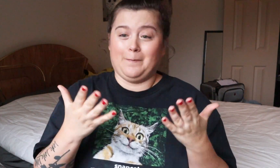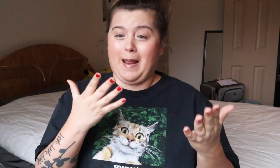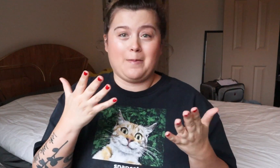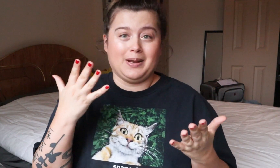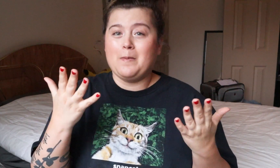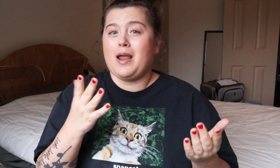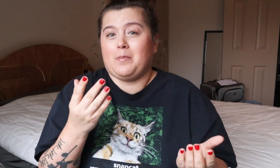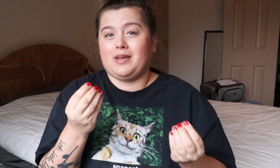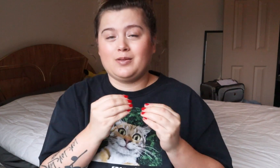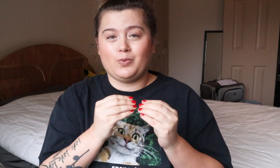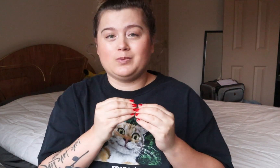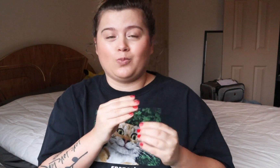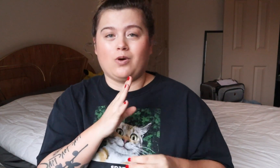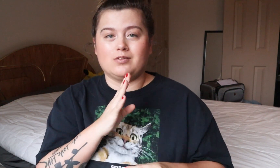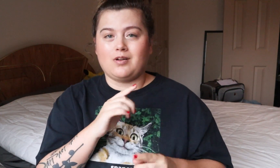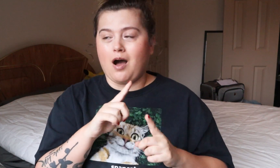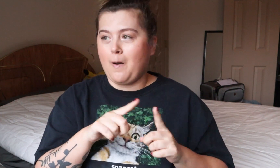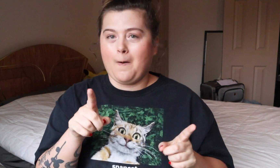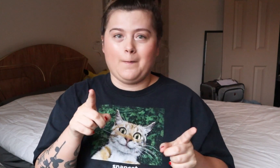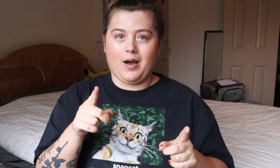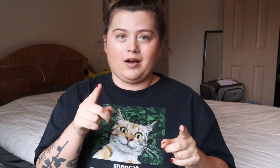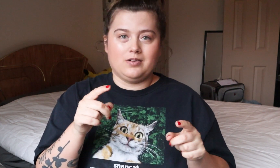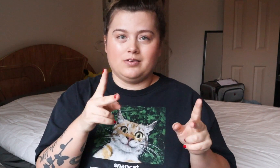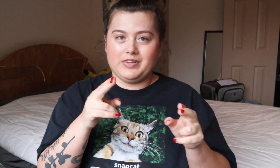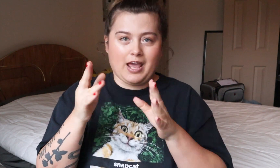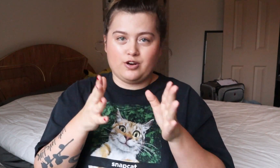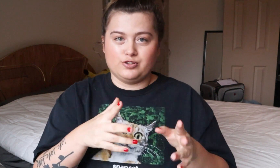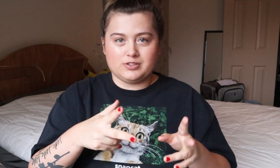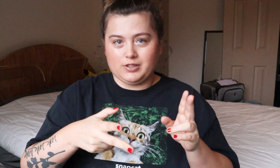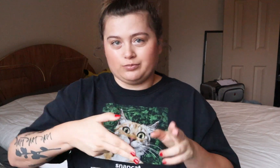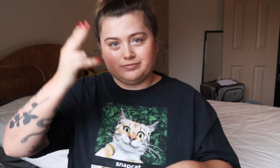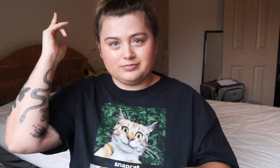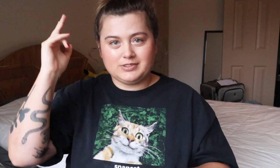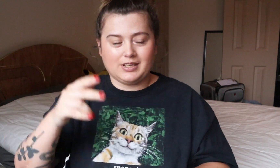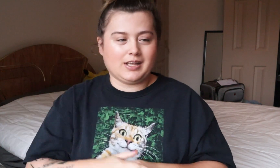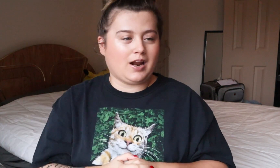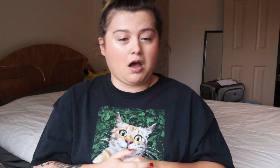I mean, maybe there was more conversation around her being deaf. But the editors decided to cut it.